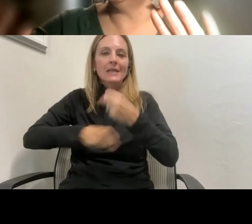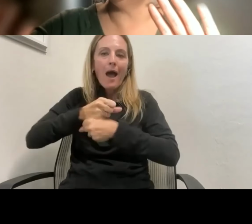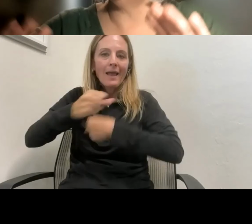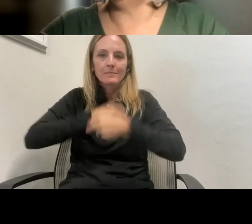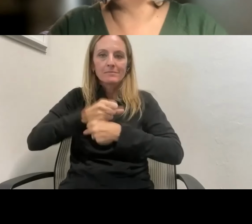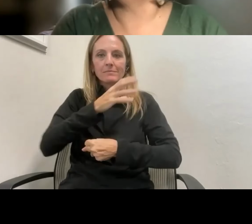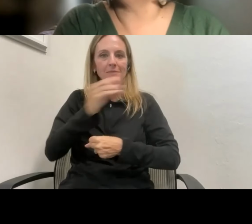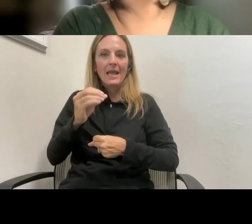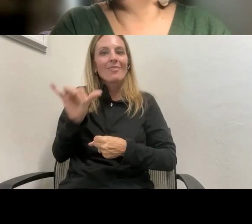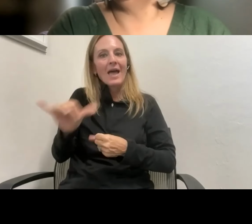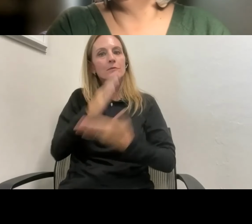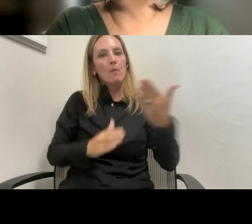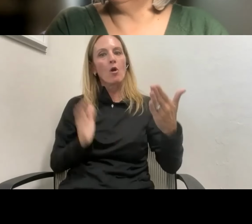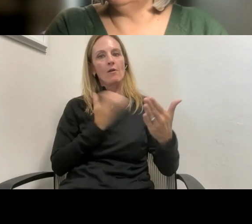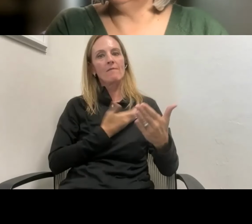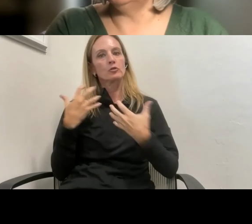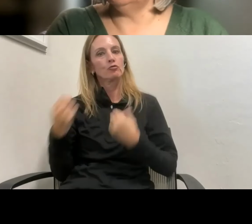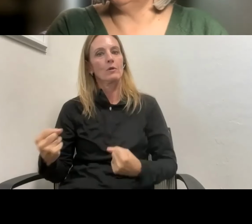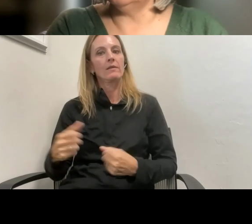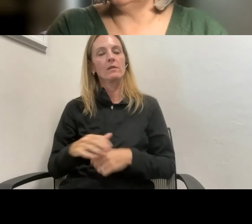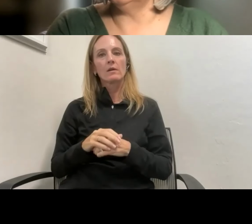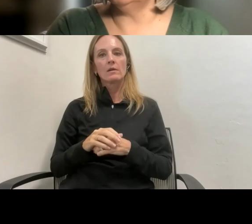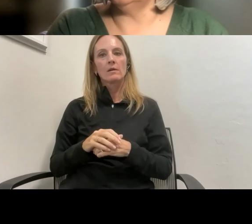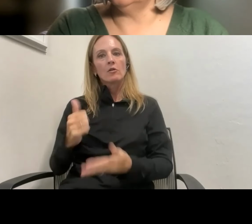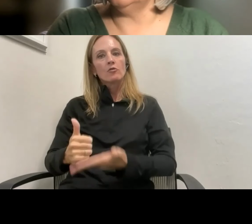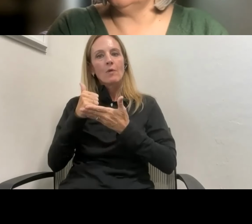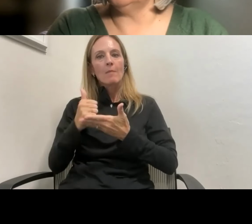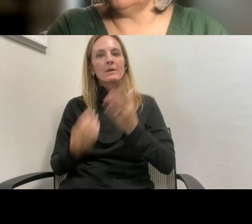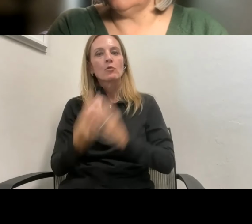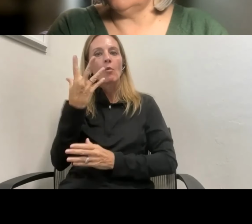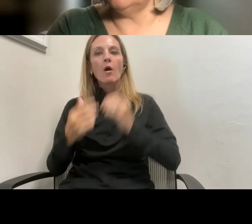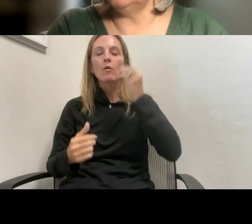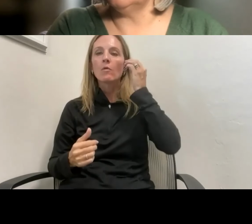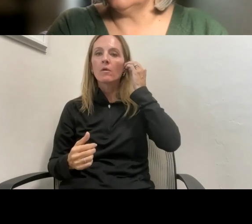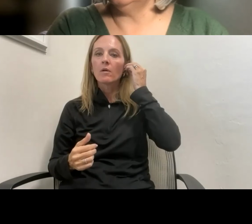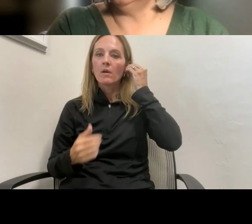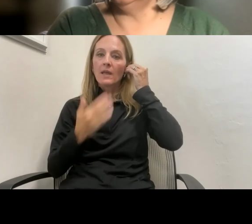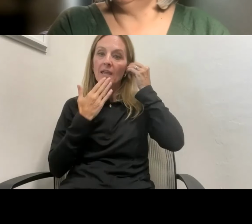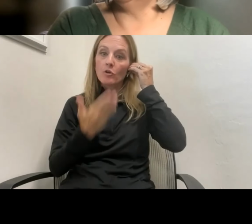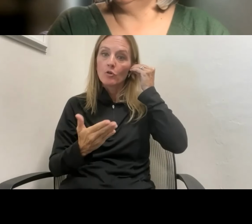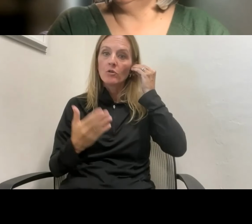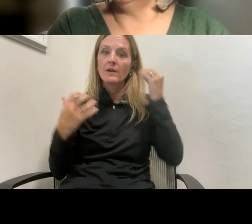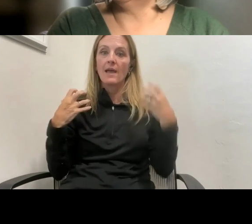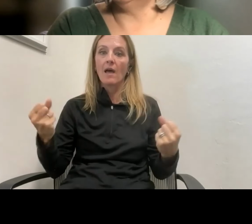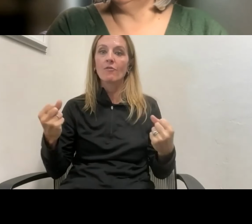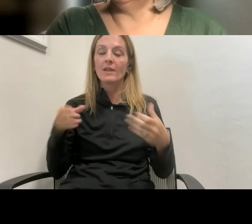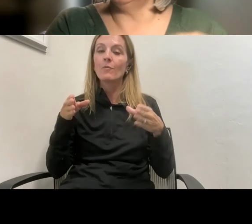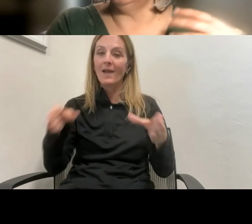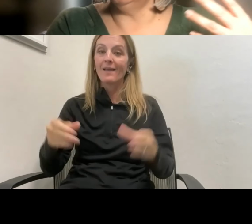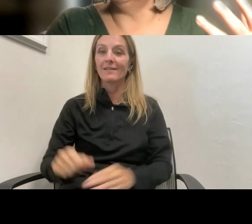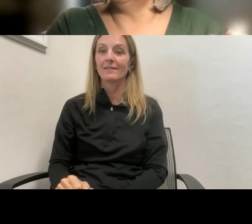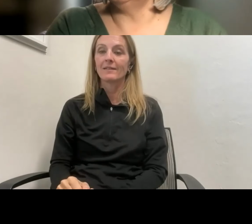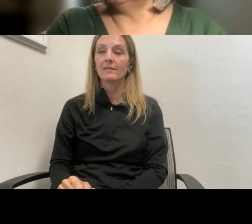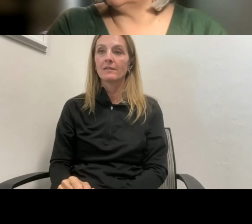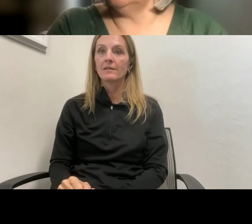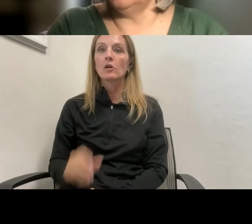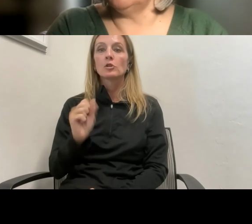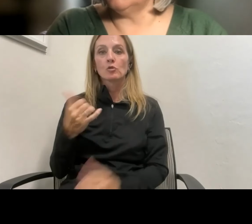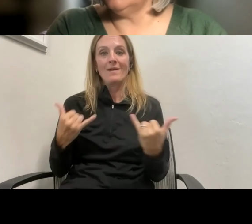to help us grow and move forward in a good healthy way. Okay so now we have this community plan